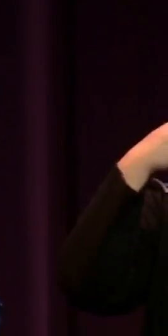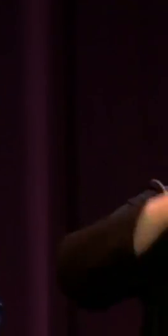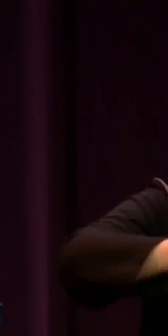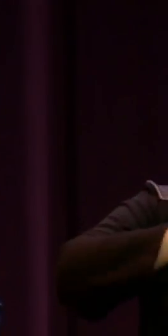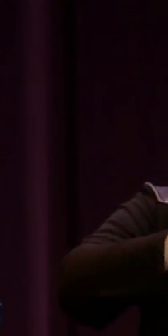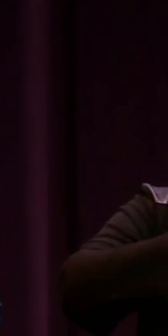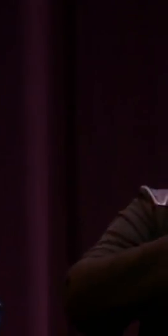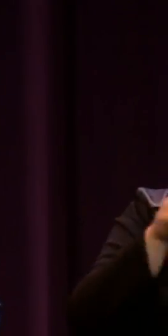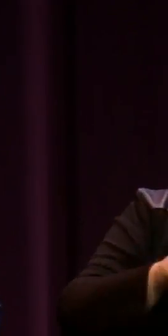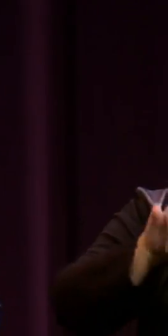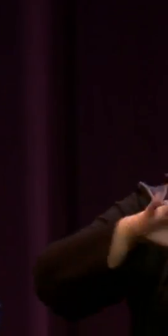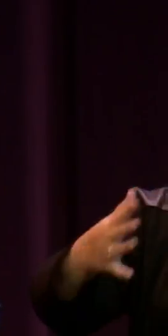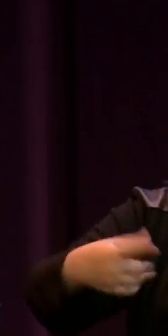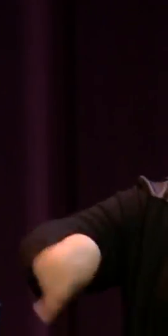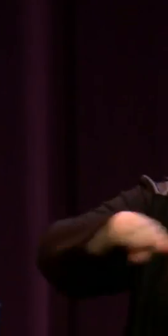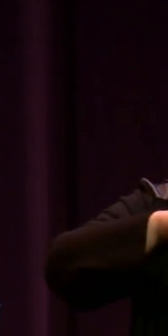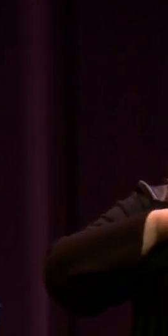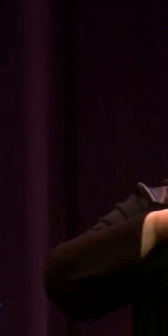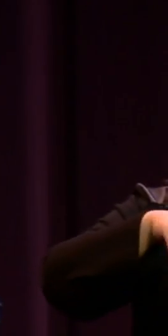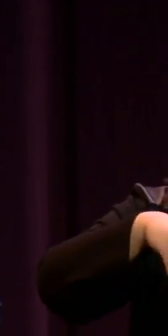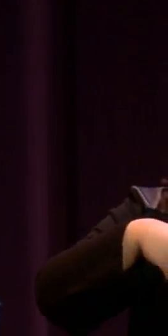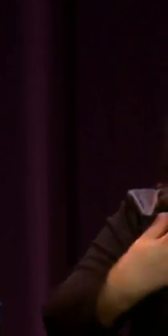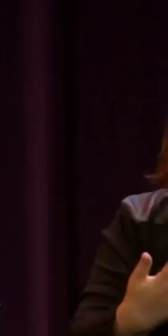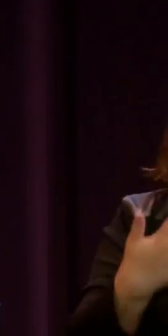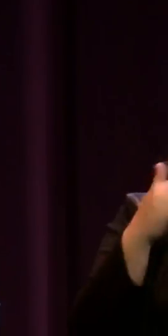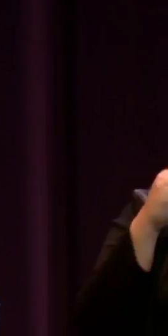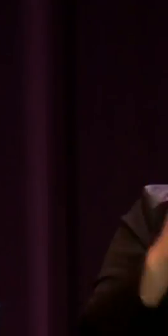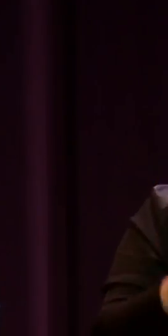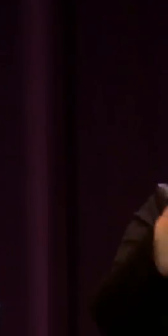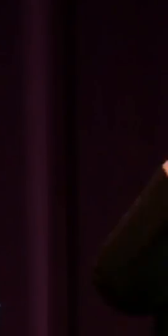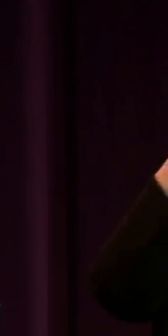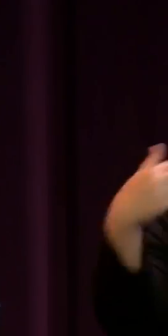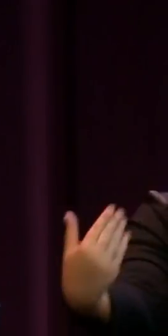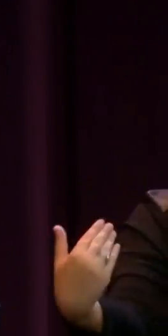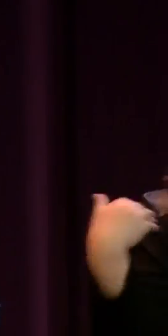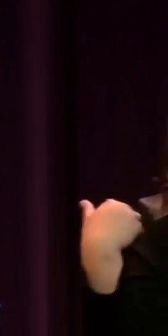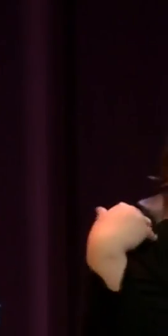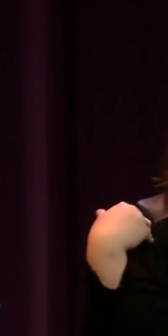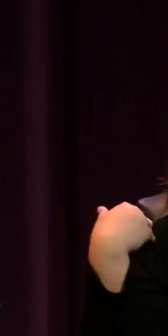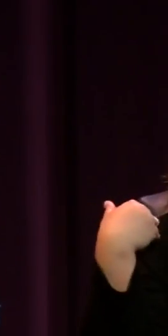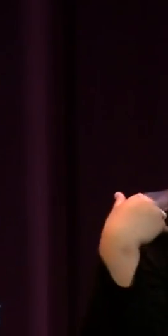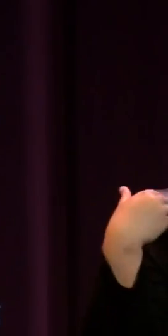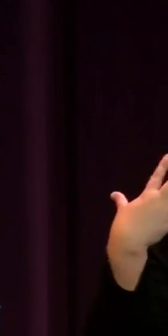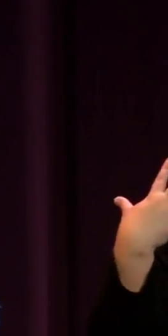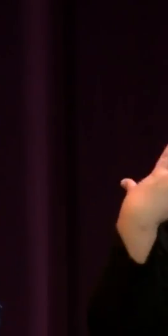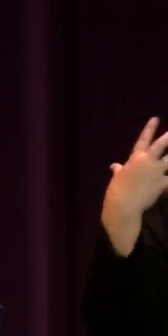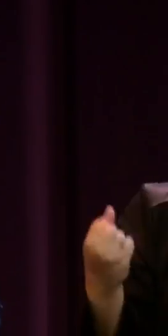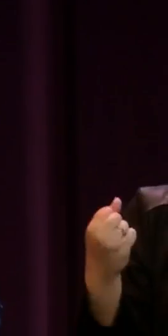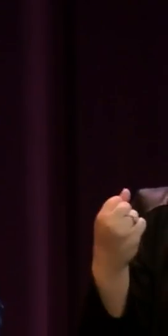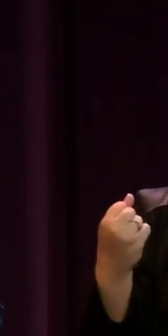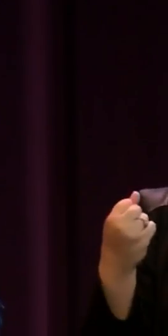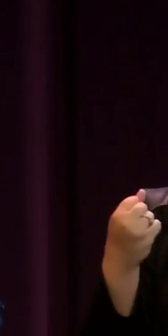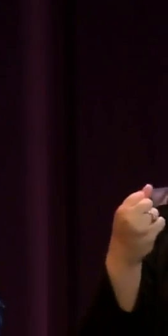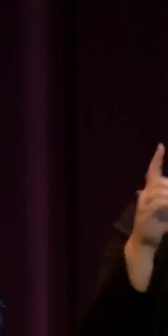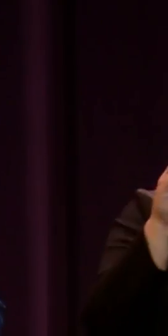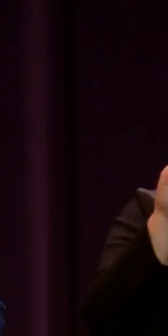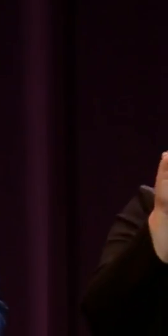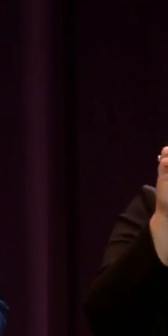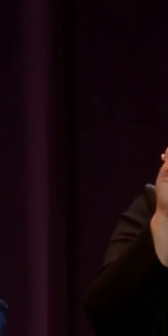CHECKS AND BALANCES NECESSARY FOR AN ACCOUNTABLE, ROBUST AND HEALTHY DEMOCRATIC FORM OF GOVERNMENT.